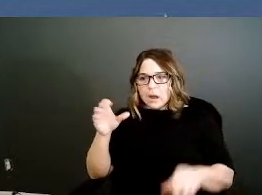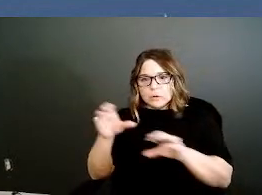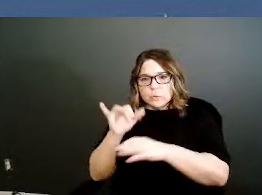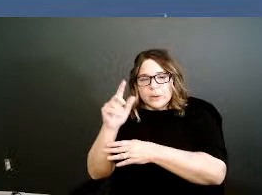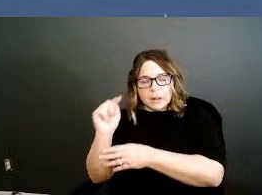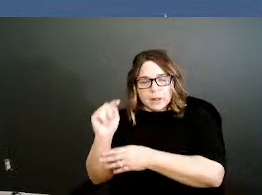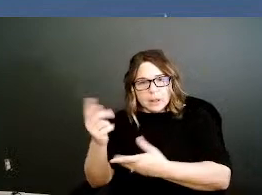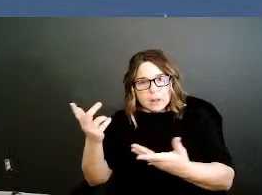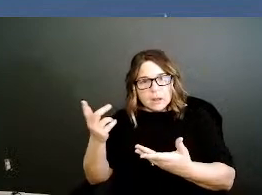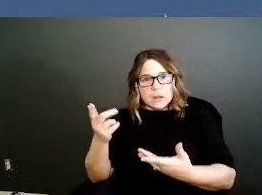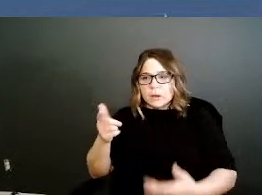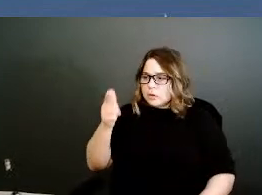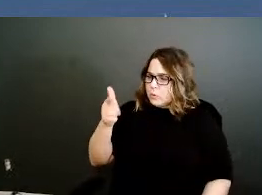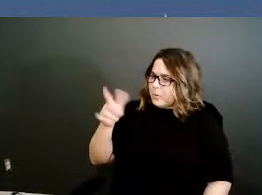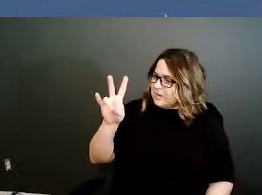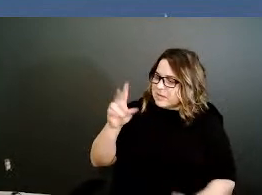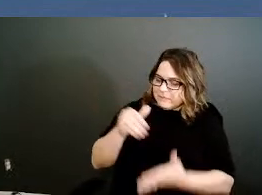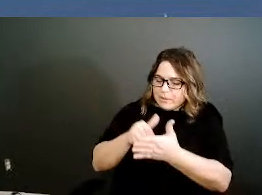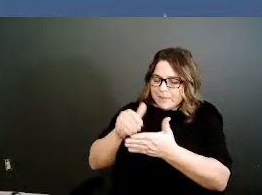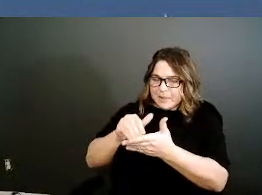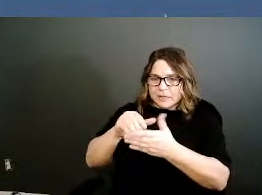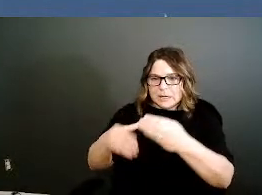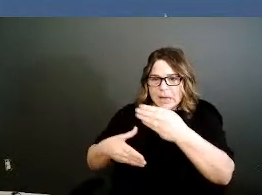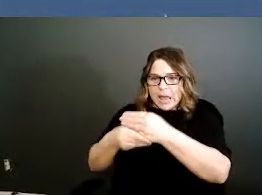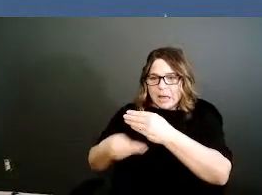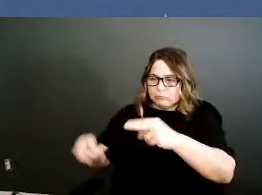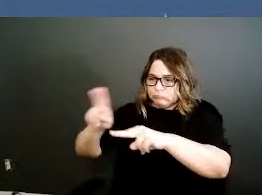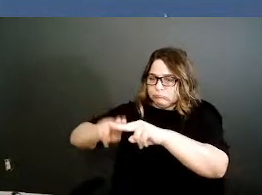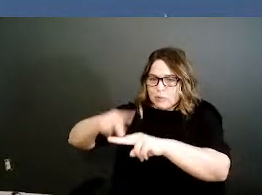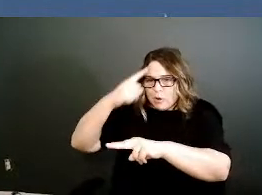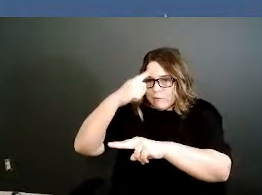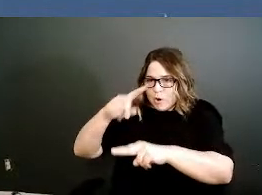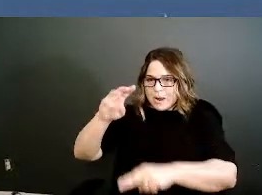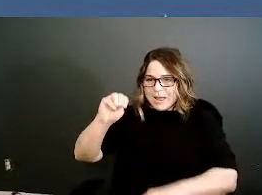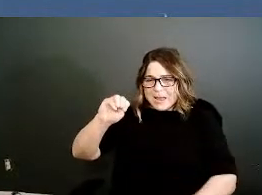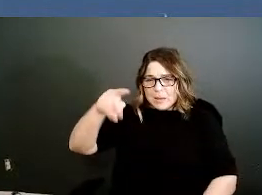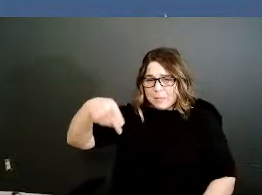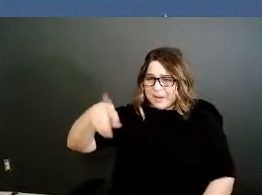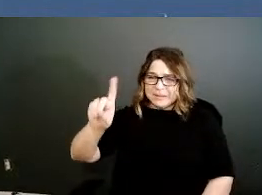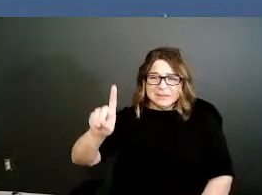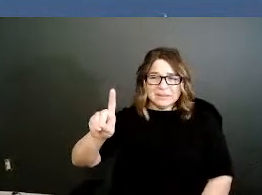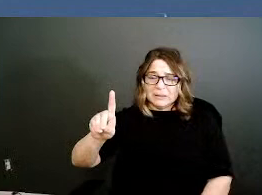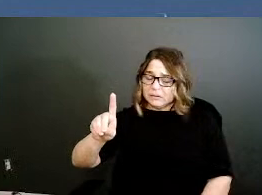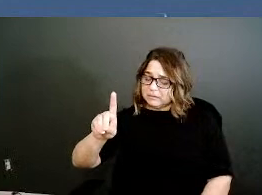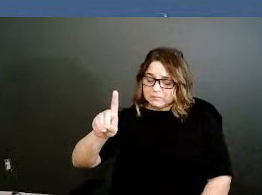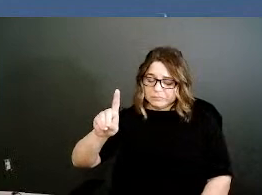THAT MONEY NEEDS TO BE FUNNELED TO OFFICE OF VIOLENCE PREVENTION. WE NEED TO ALSO LOOK AT